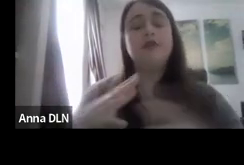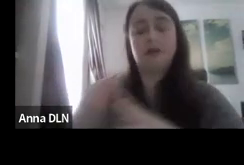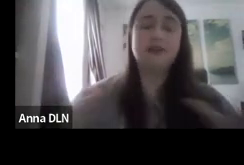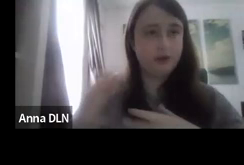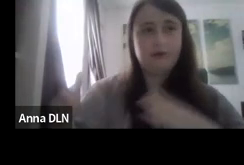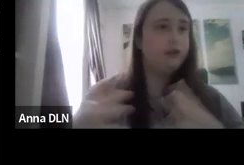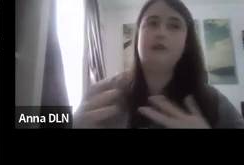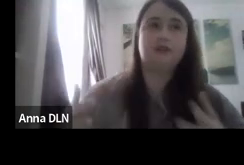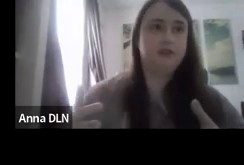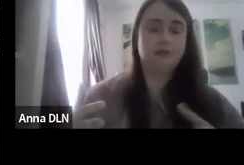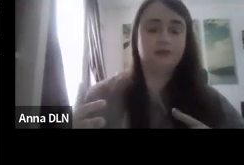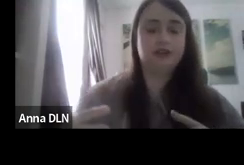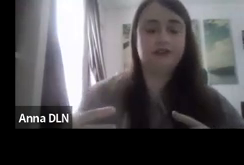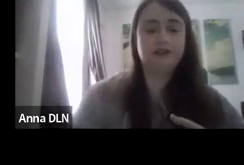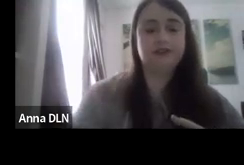referring to other university support services.